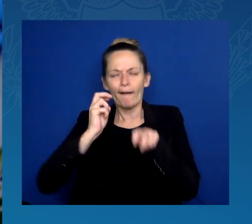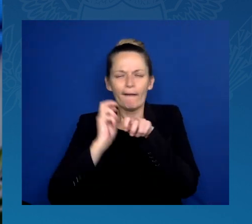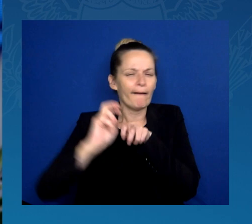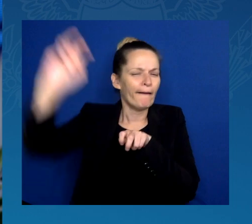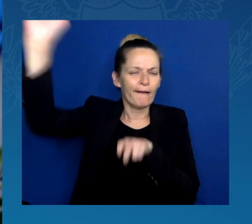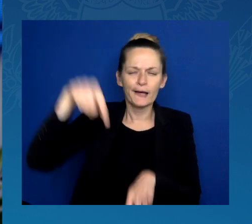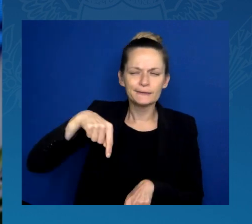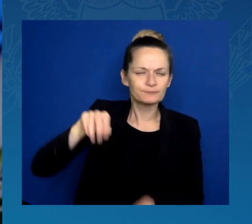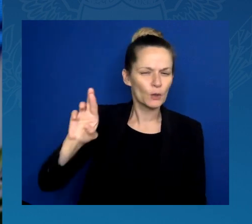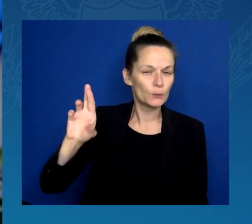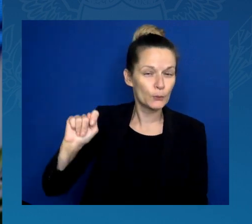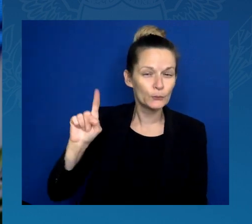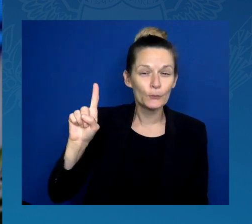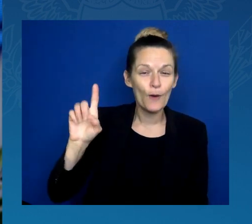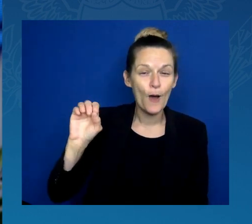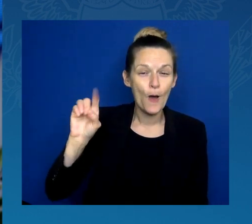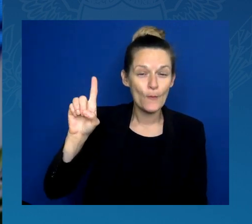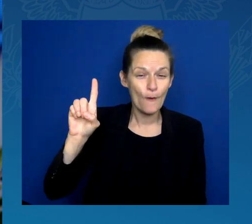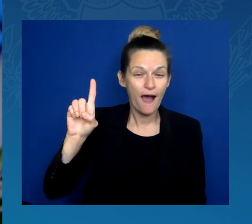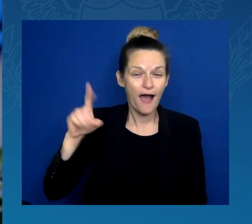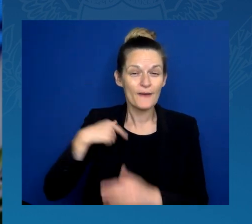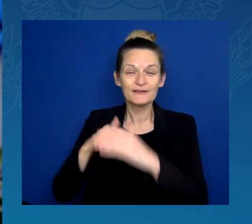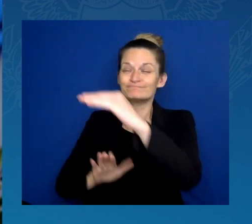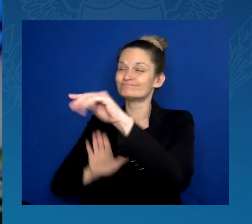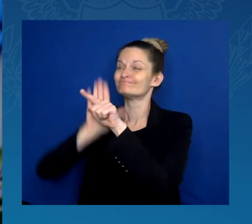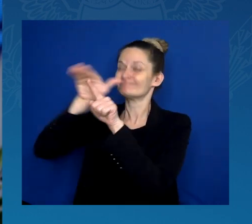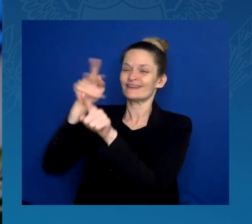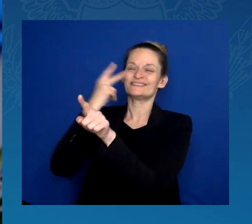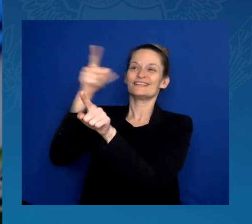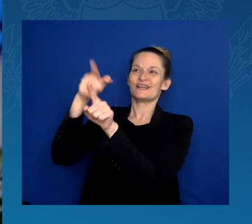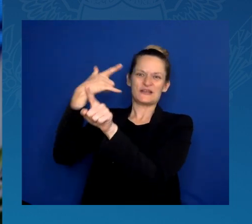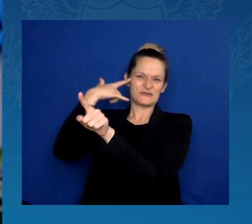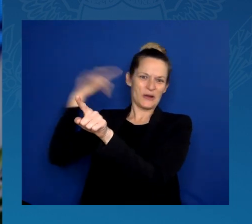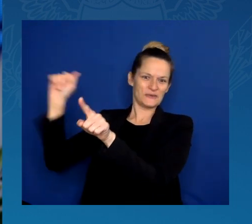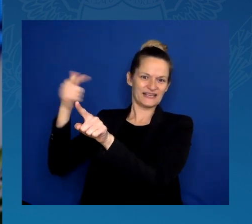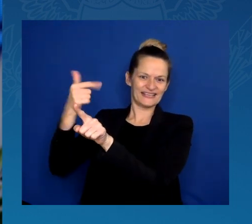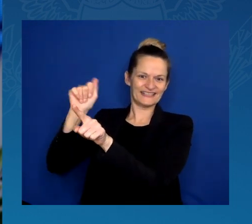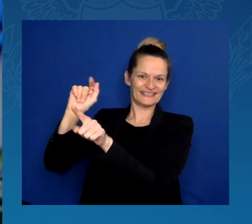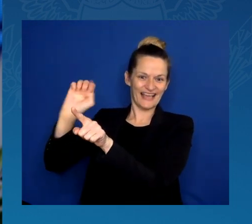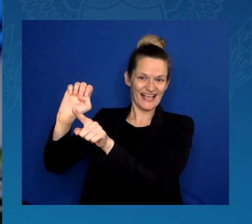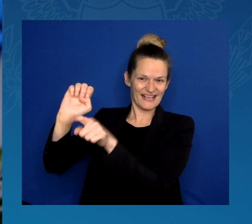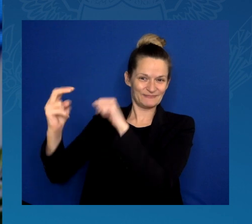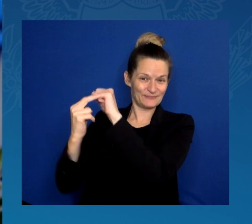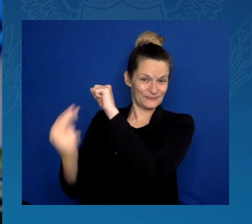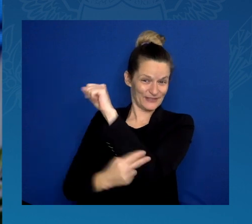And I remember, as a child, staring in awe at the towers,